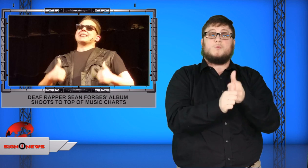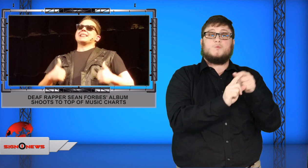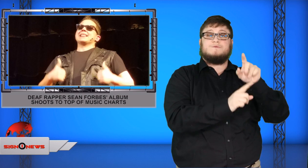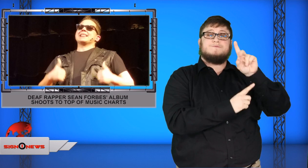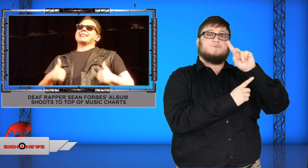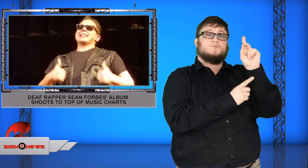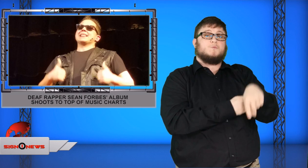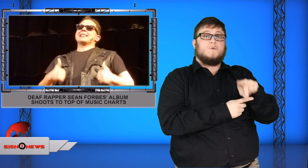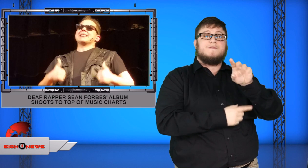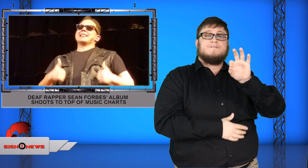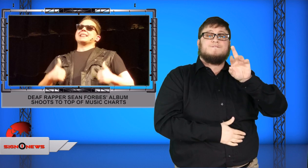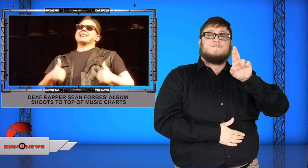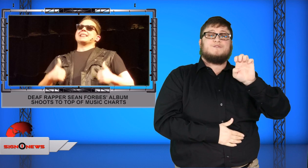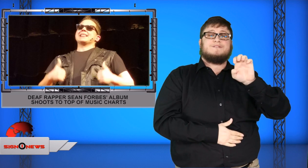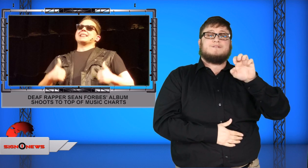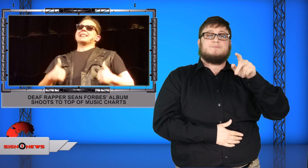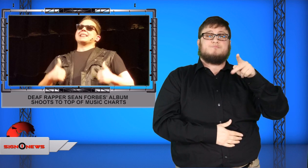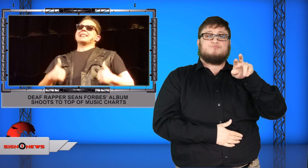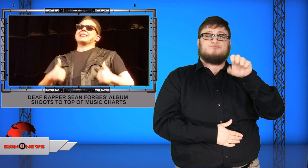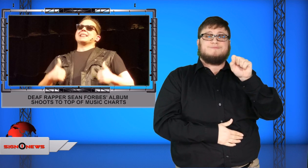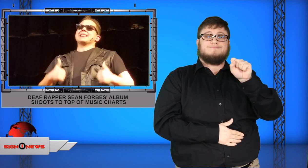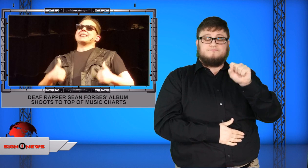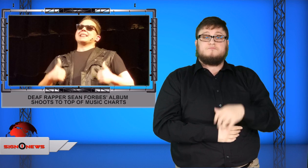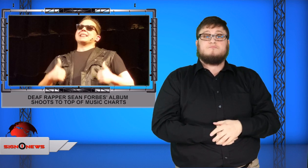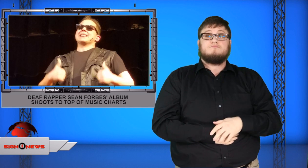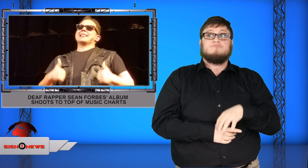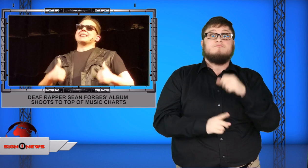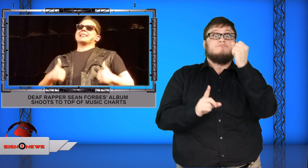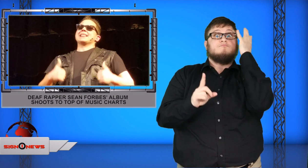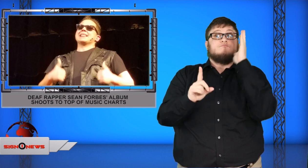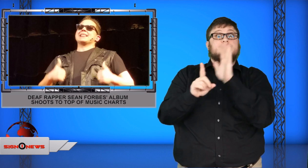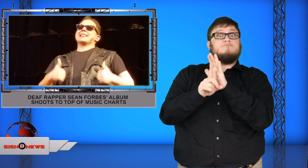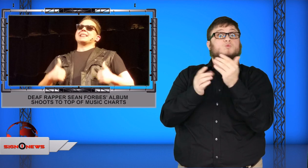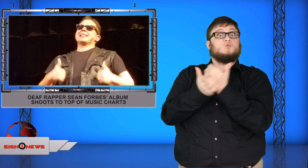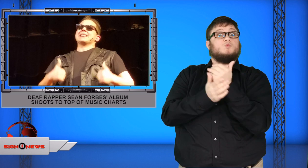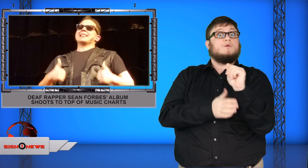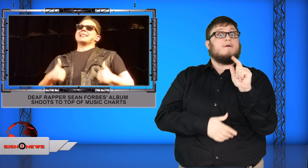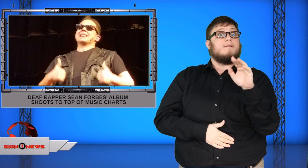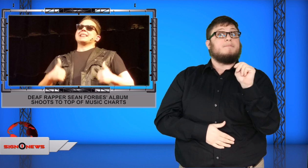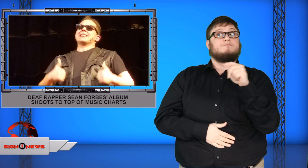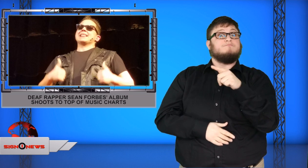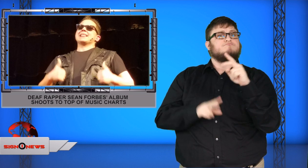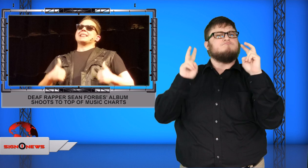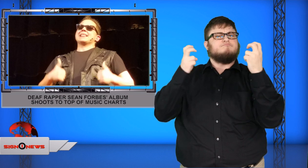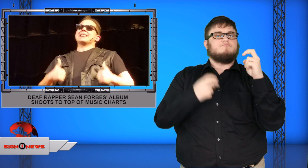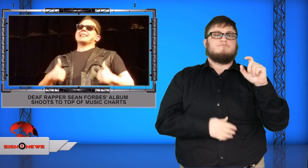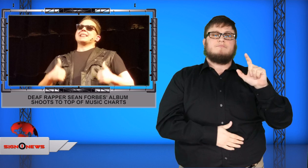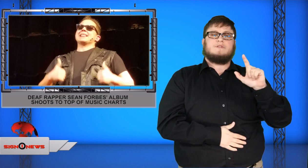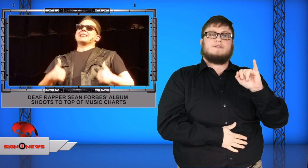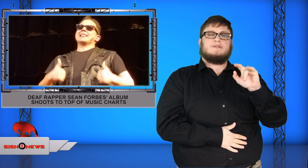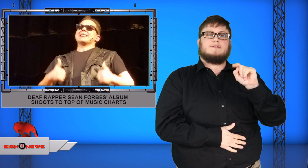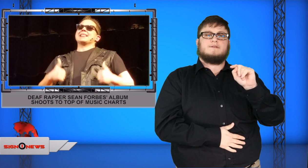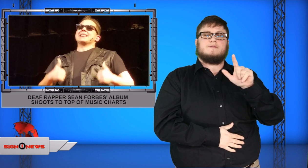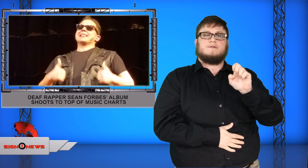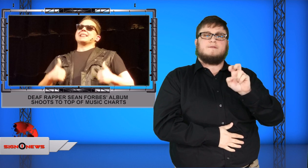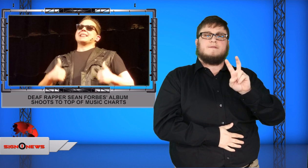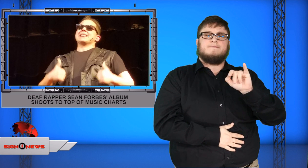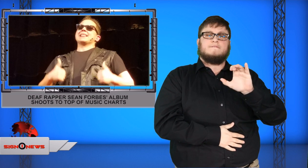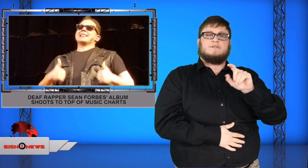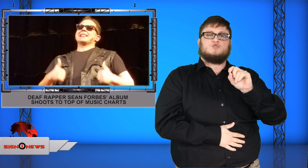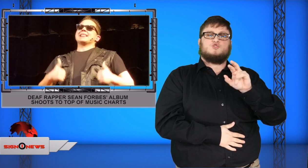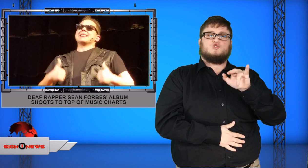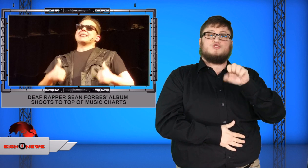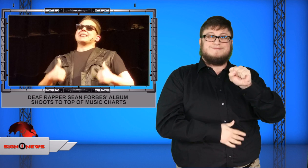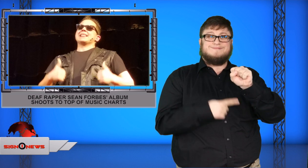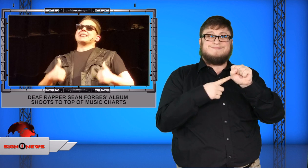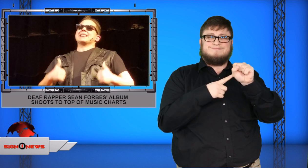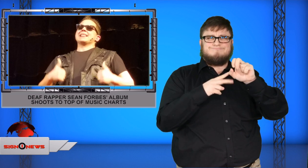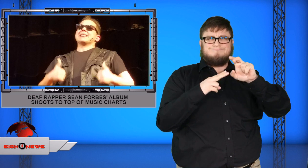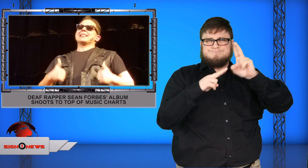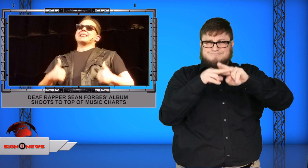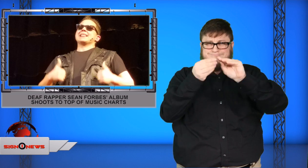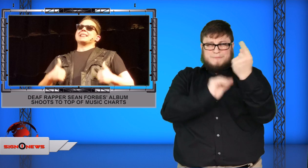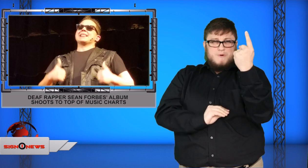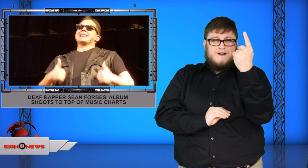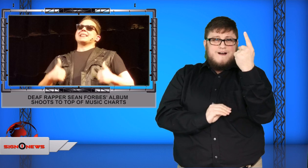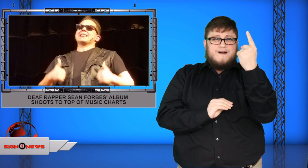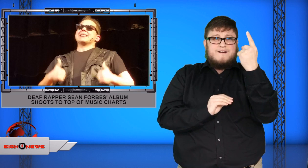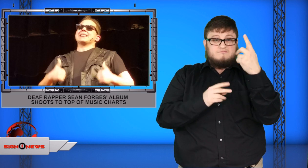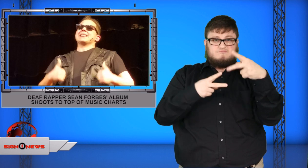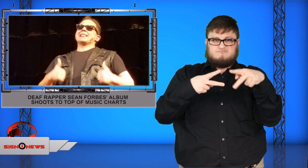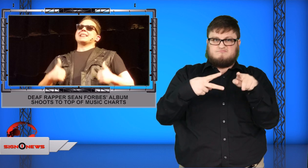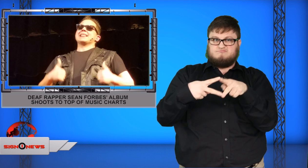According to the Detroit Free Press, Forbes' new album "Little Victories" is number one